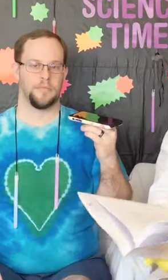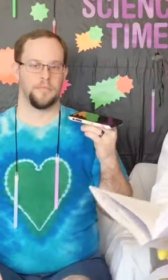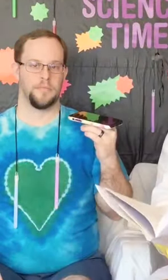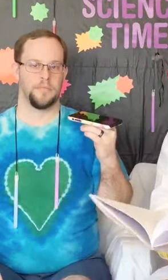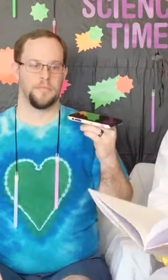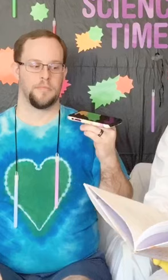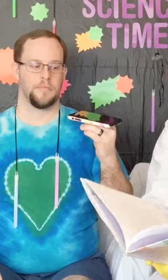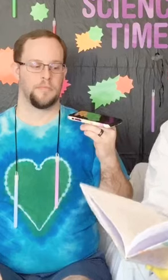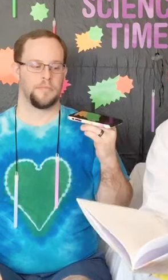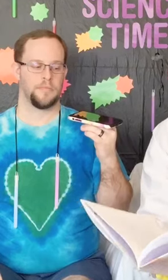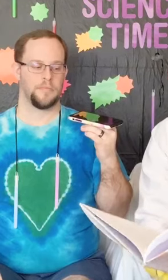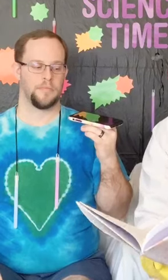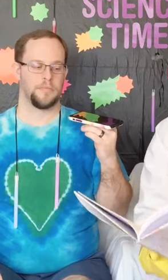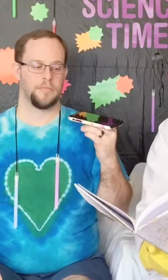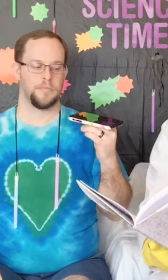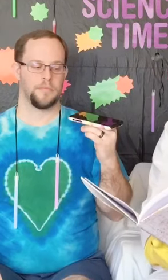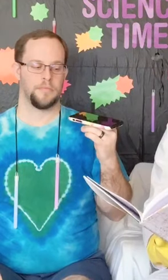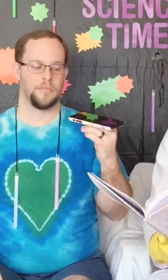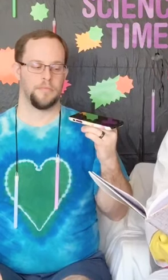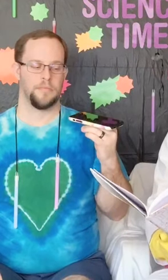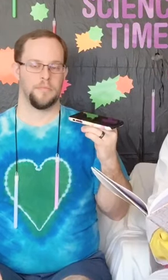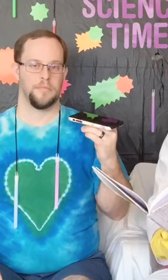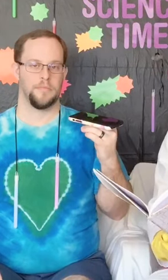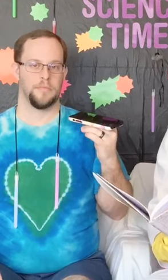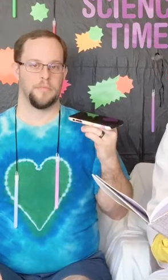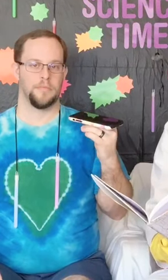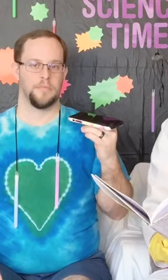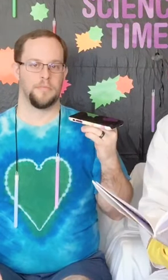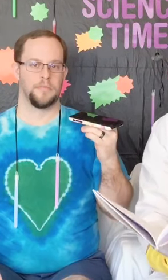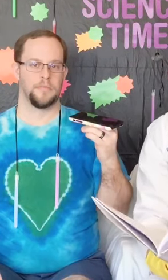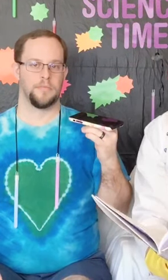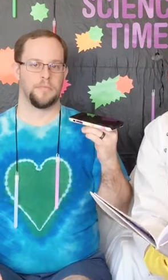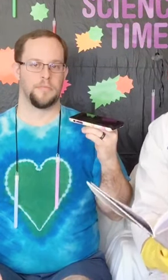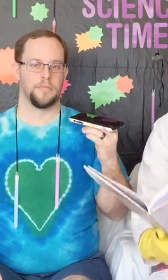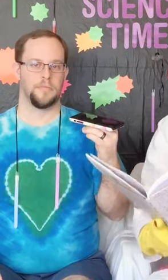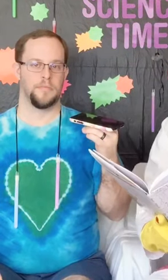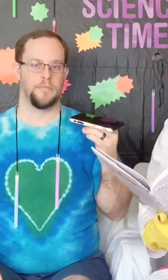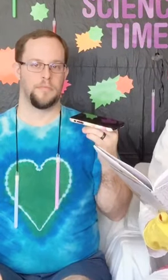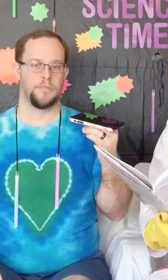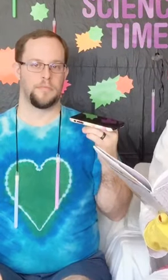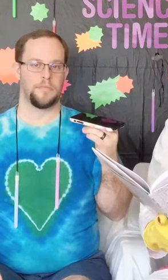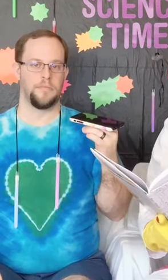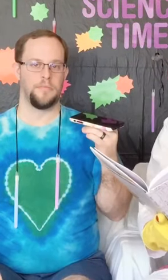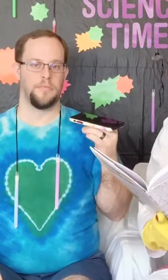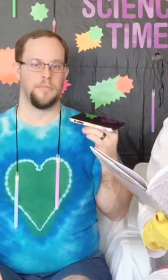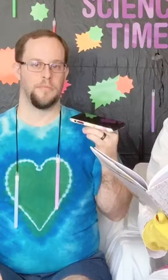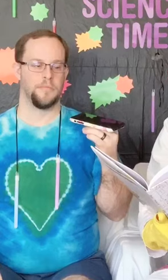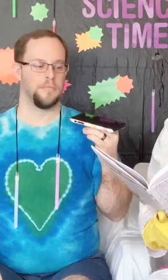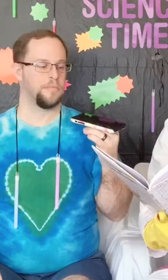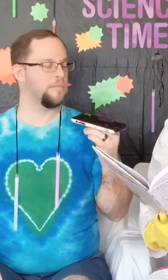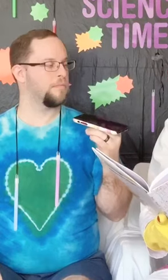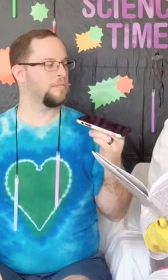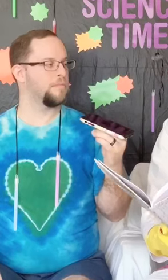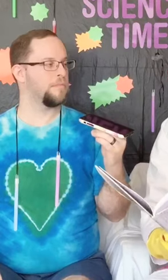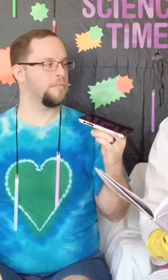And so Ada sat. and she sat. And she sat. She thought about science,